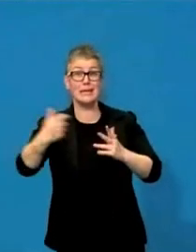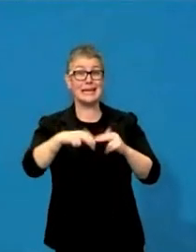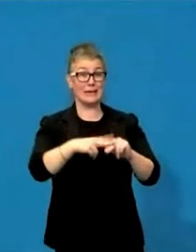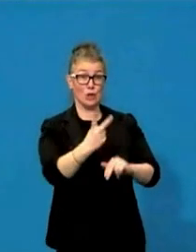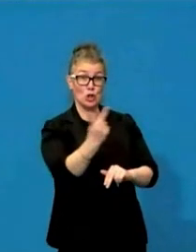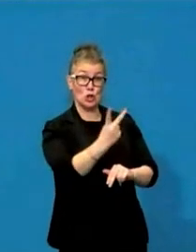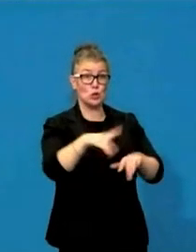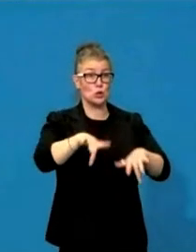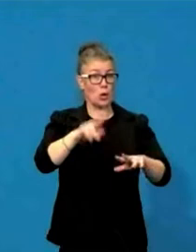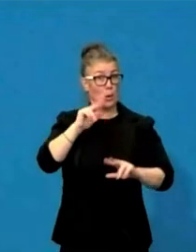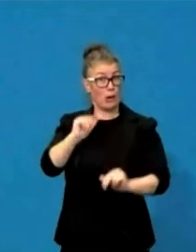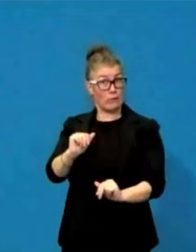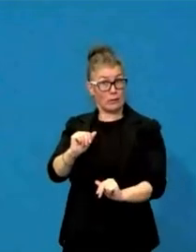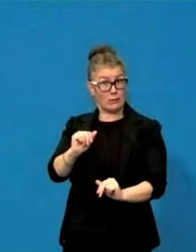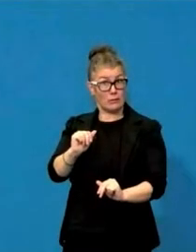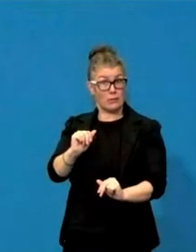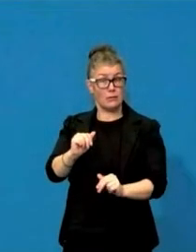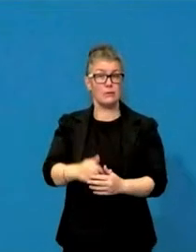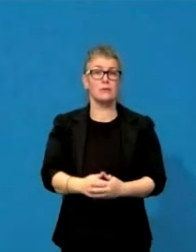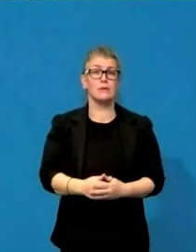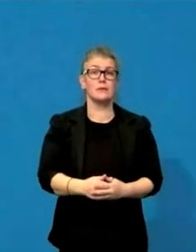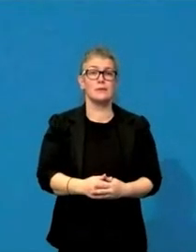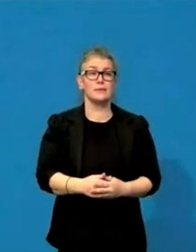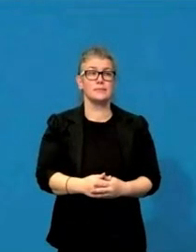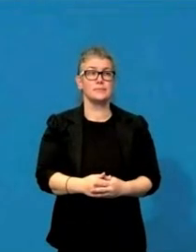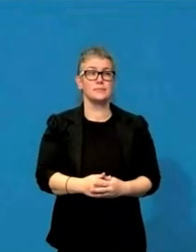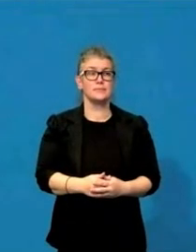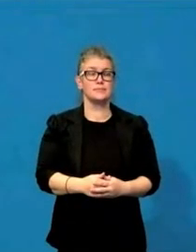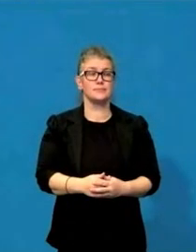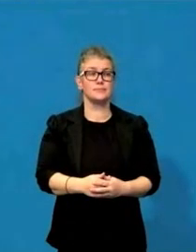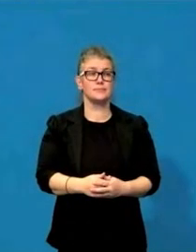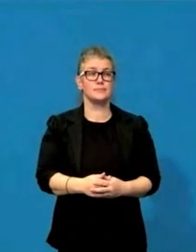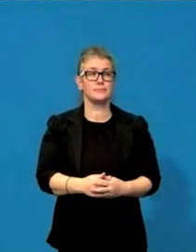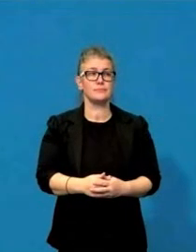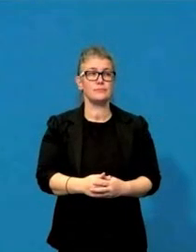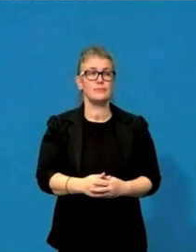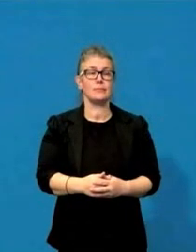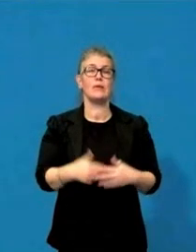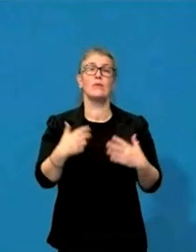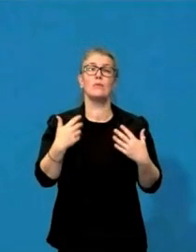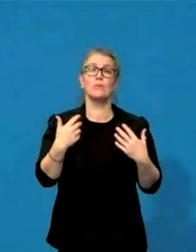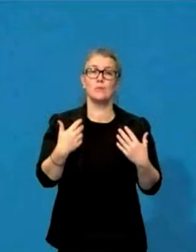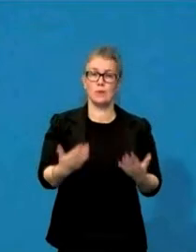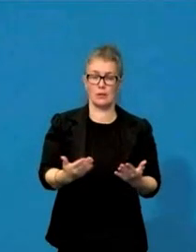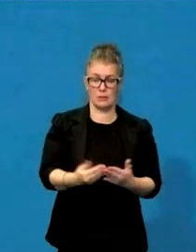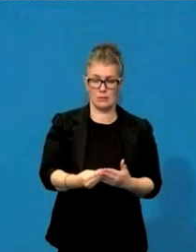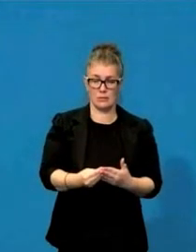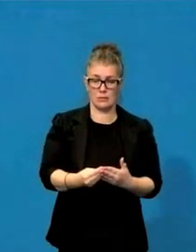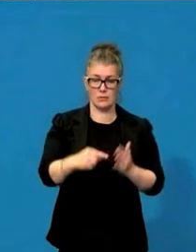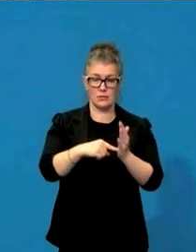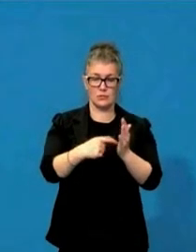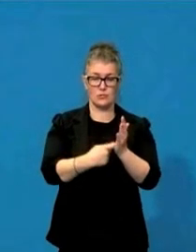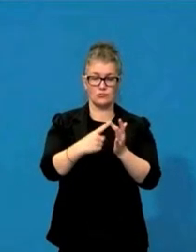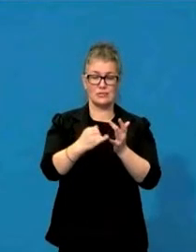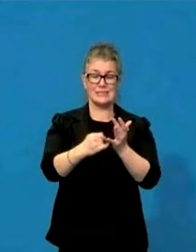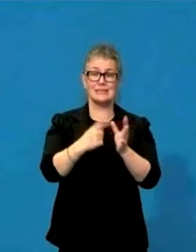Well, I guess with - it came to us when Tristan actually was - when he was born,